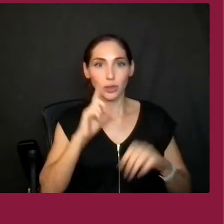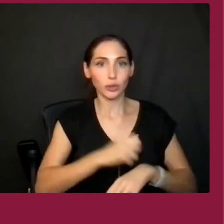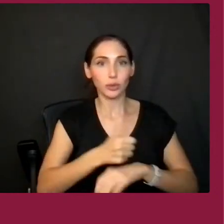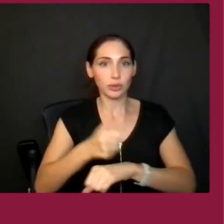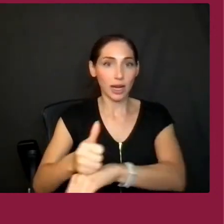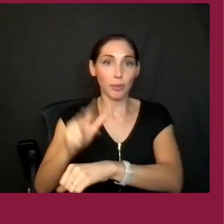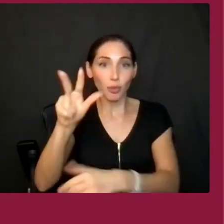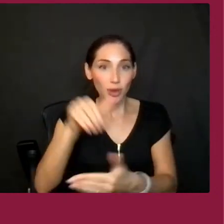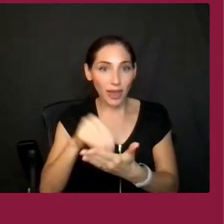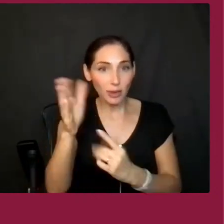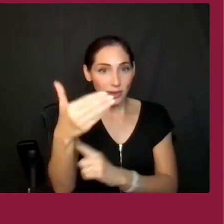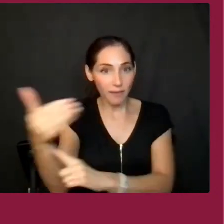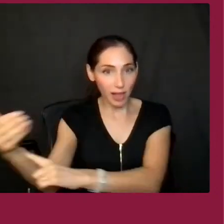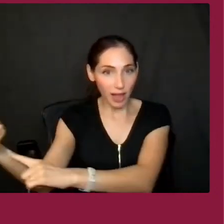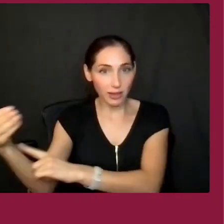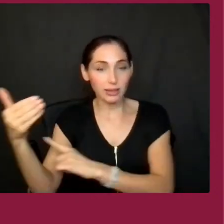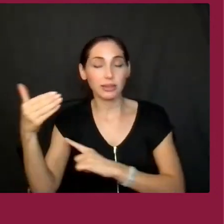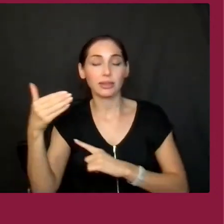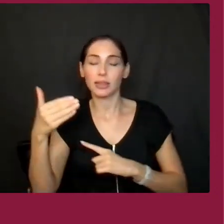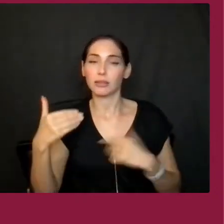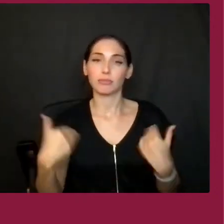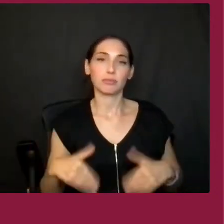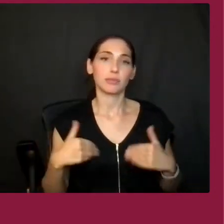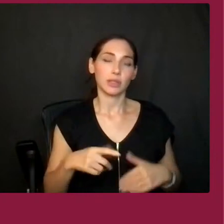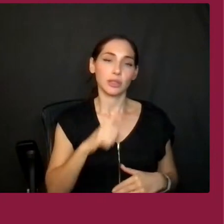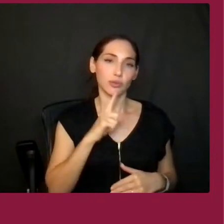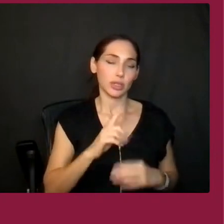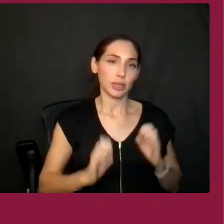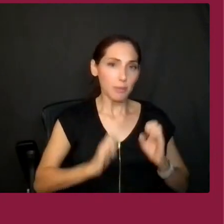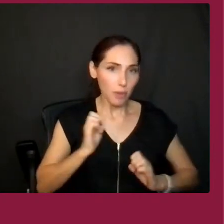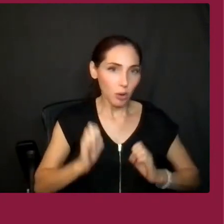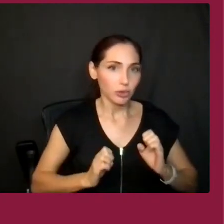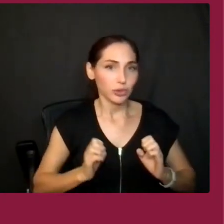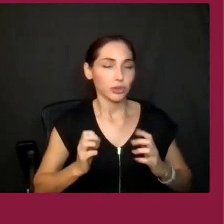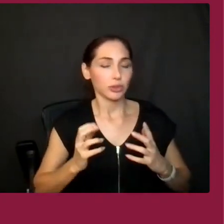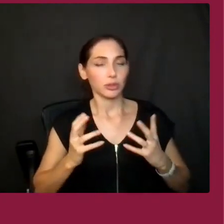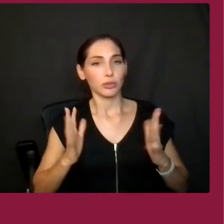and, uh, it's always a very emotional and, uh, rewarding ceremony